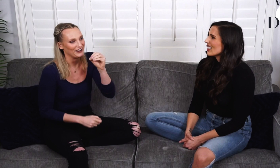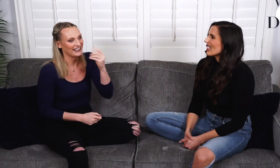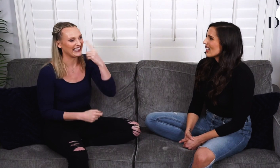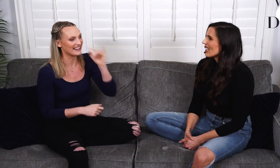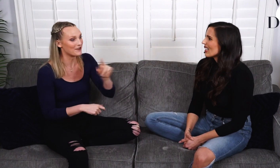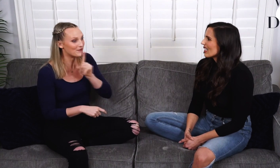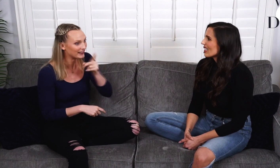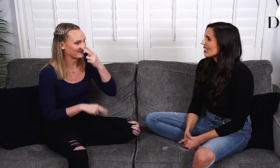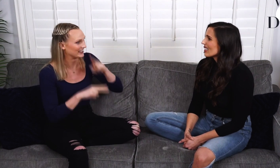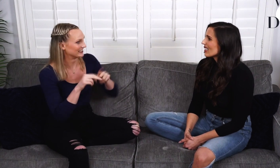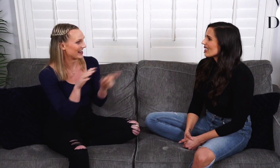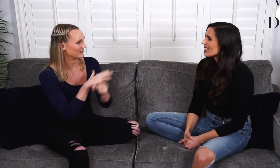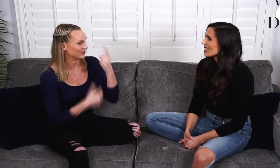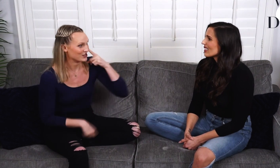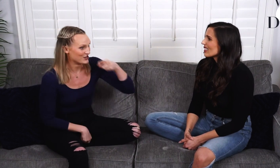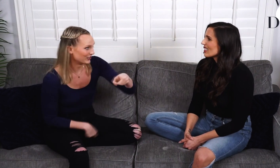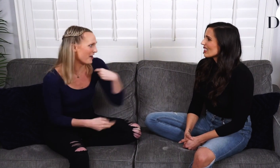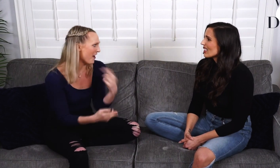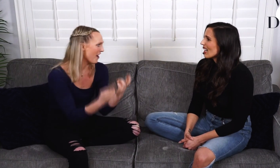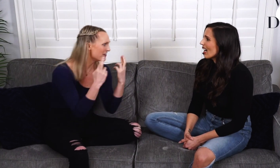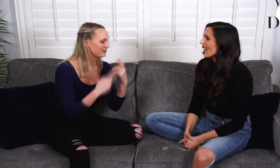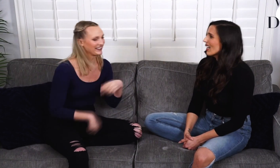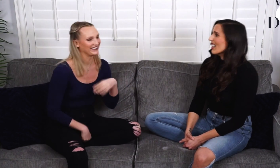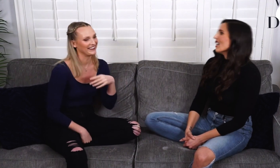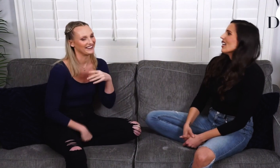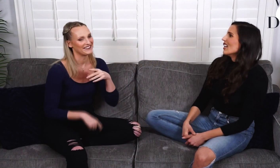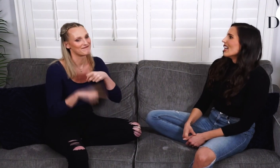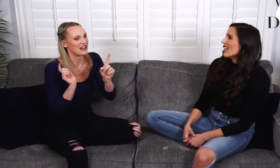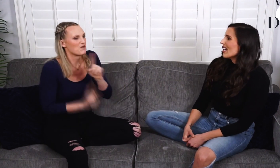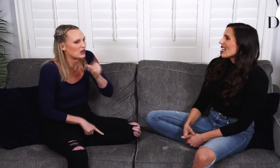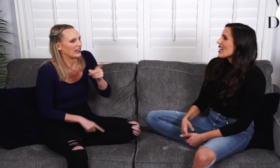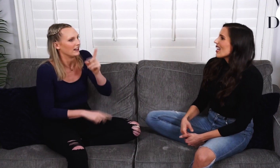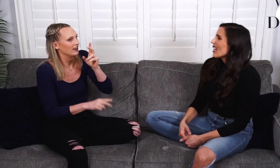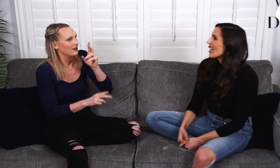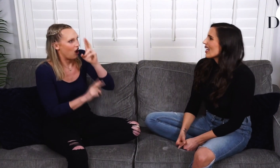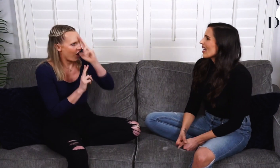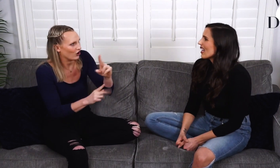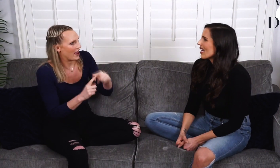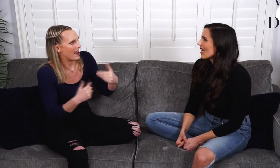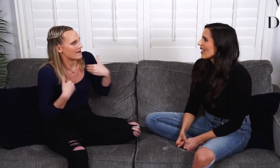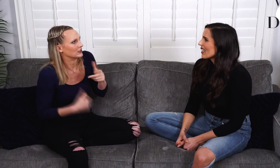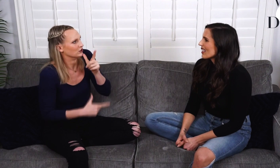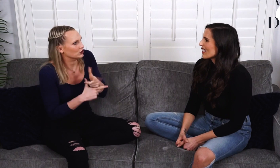And so I think that's a really fun adventure for her. I hope. But I'm just really honored to have a sister